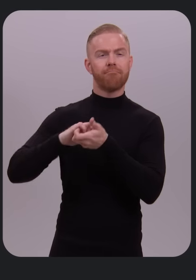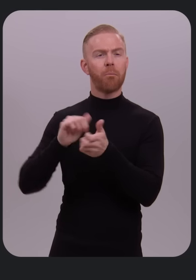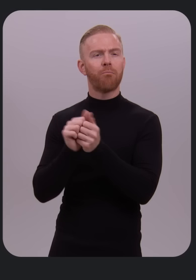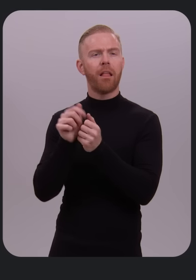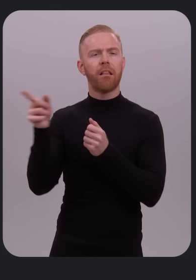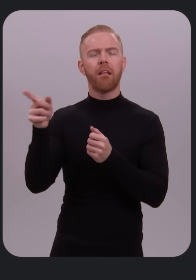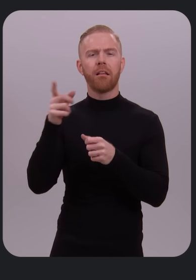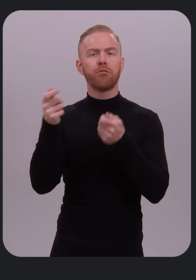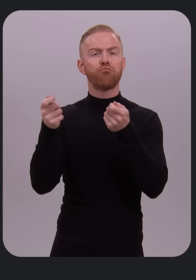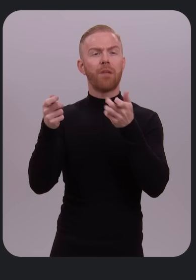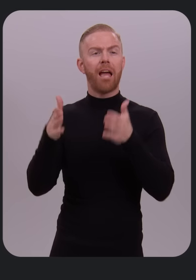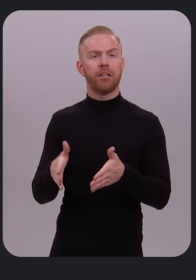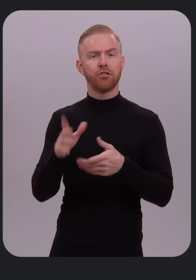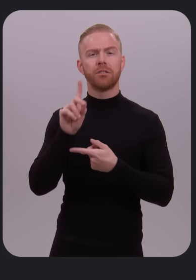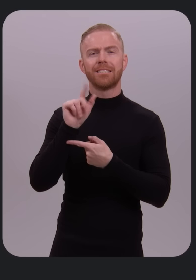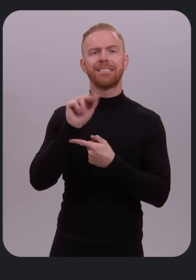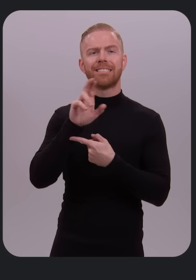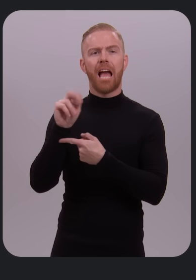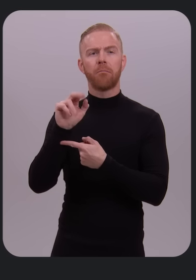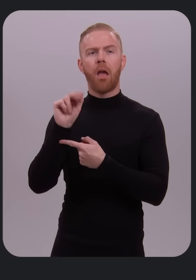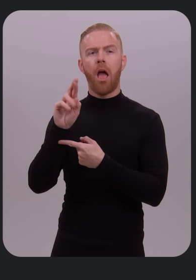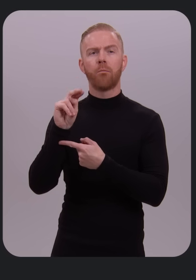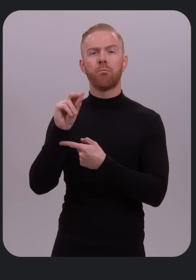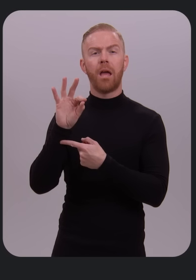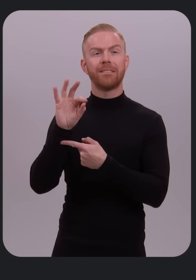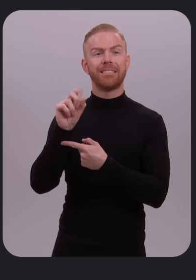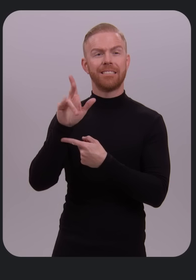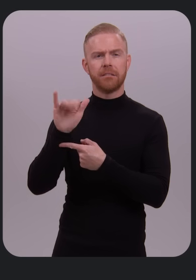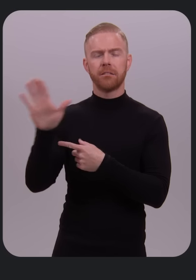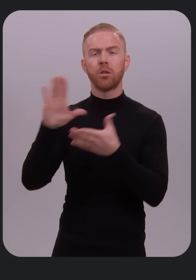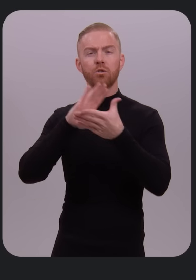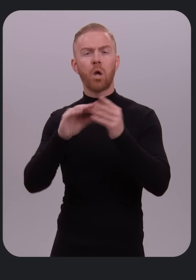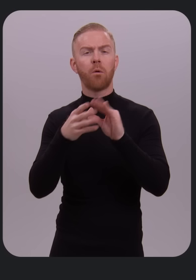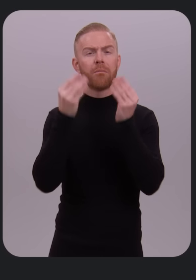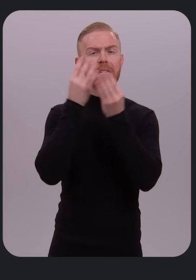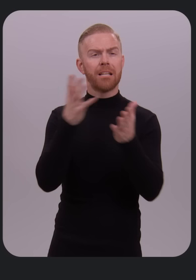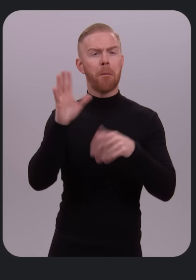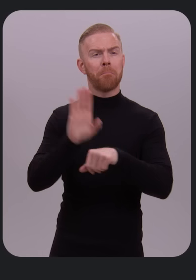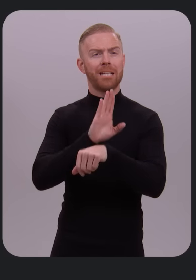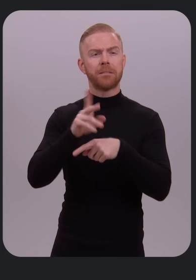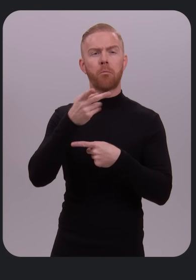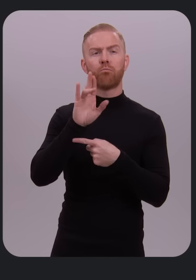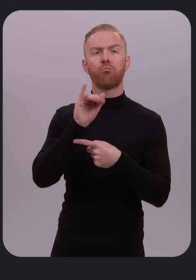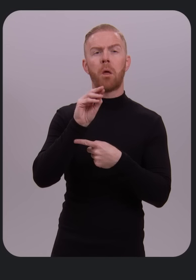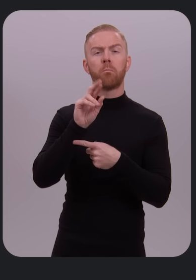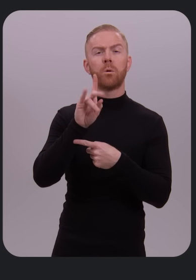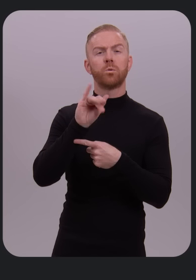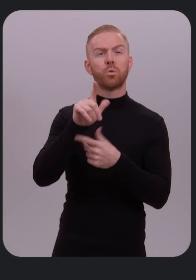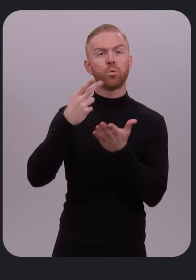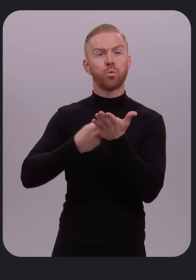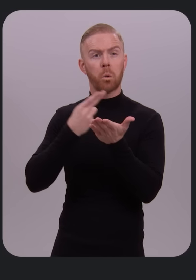Aronofsky, and his new storytelling venture, Primordial Soup, to shape Veo's capabilities to meet the needs of storytellers,